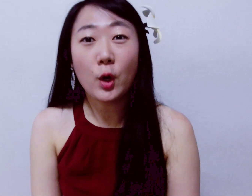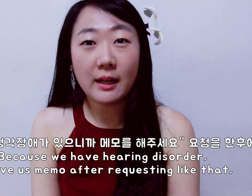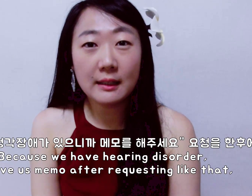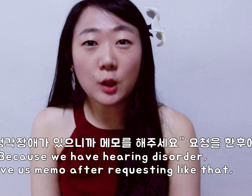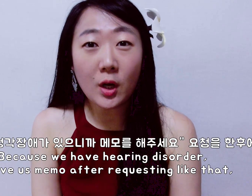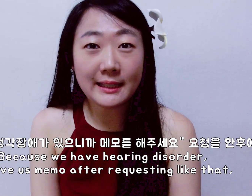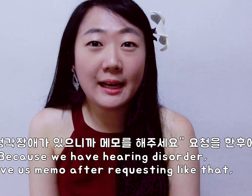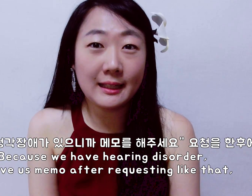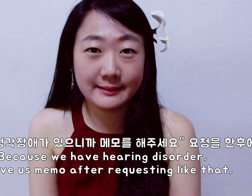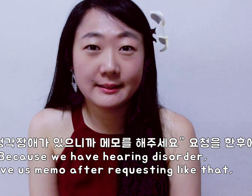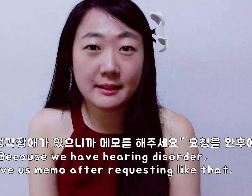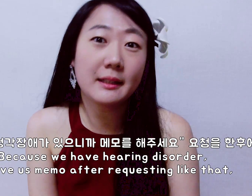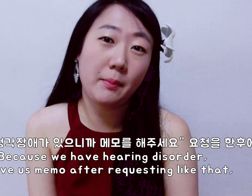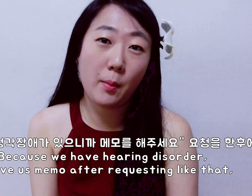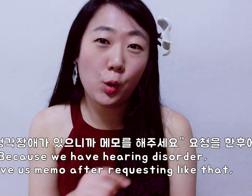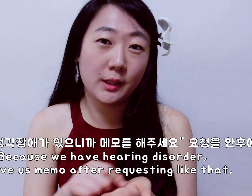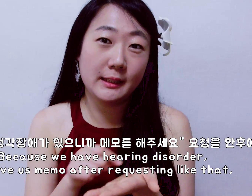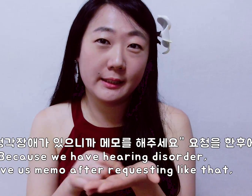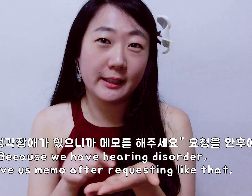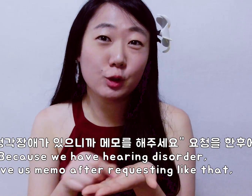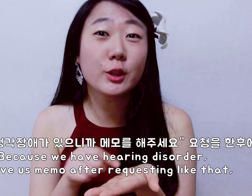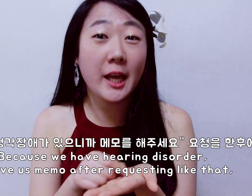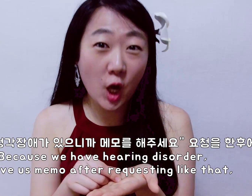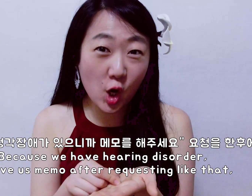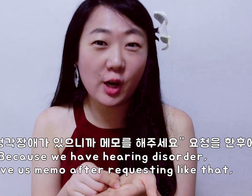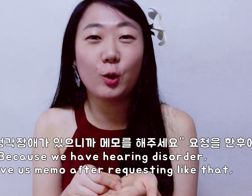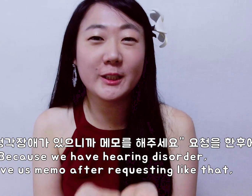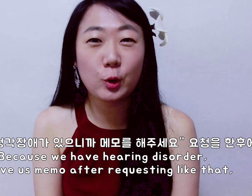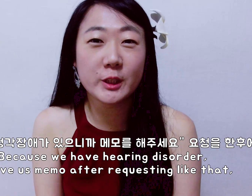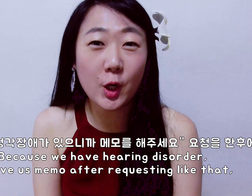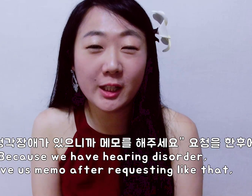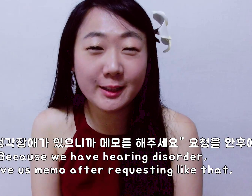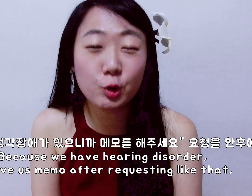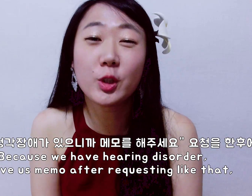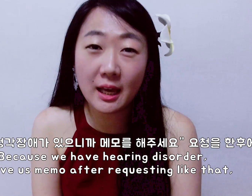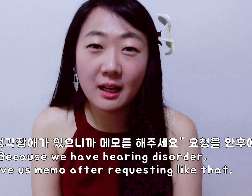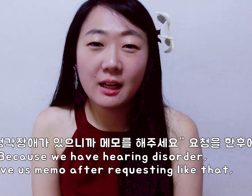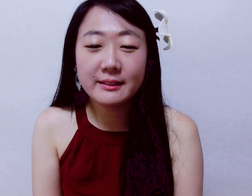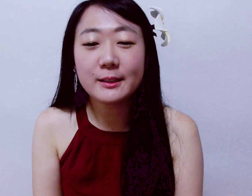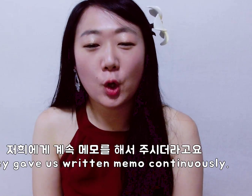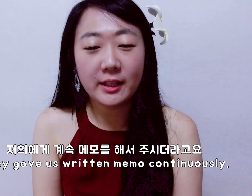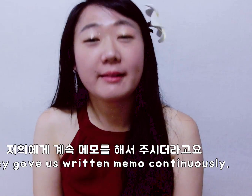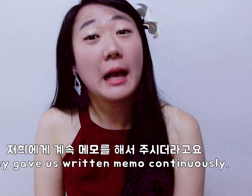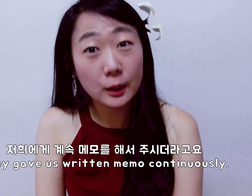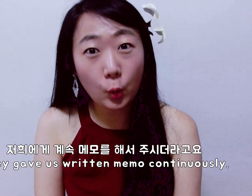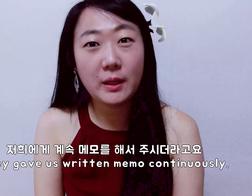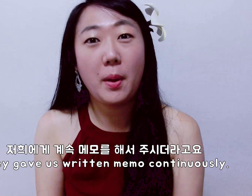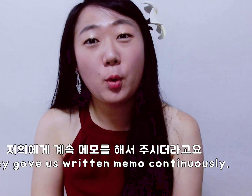저희가 청각장애가 있으니까 메모 를 해주세요 요청을 한후에because we have hearing disorder so give us memo after requesting like that 저희에게 계속 메모